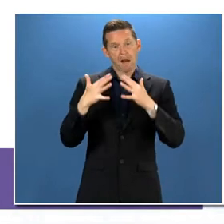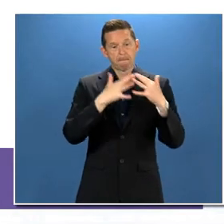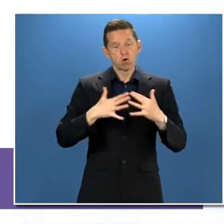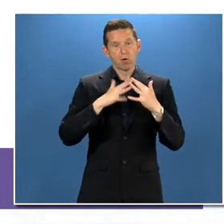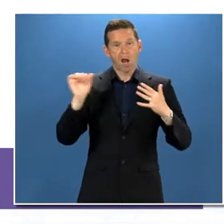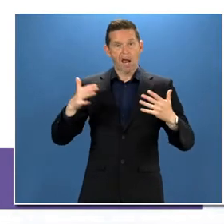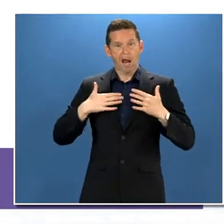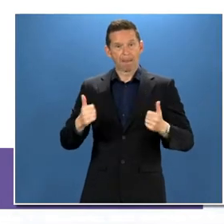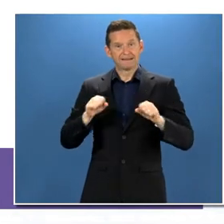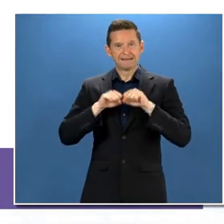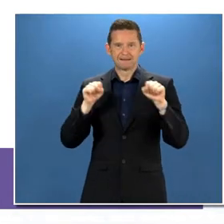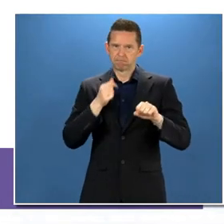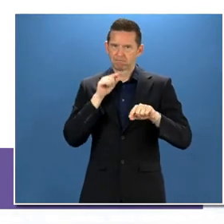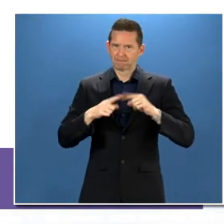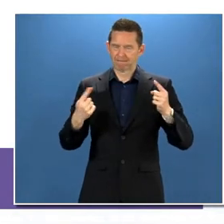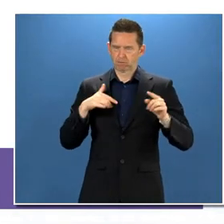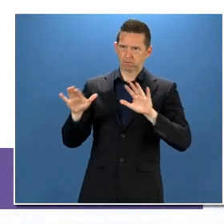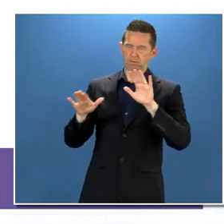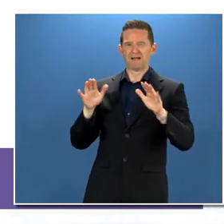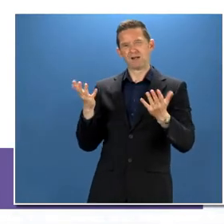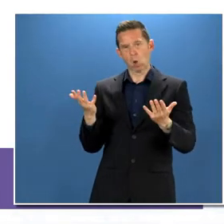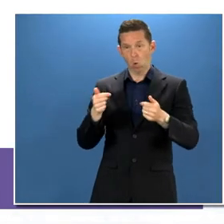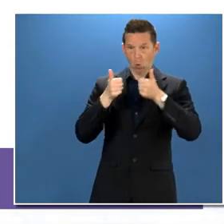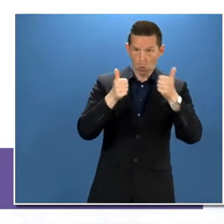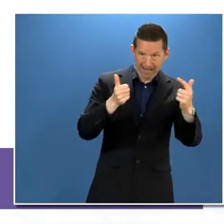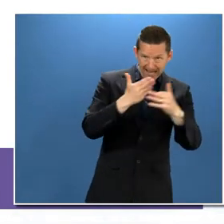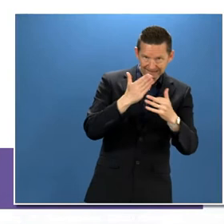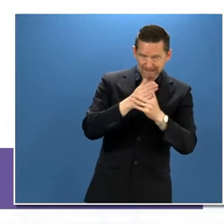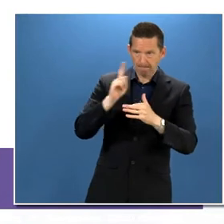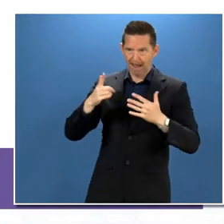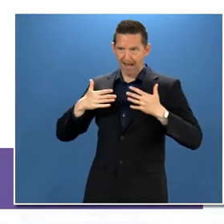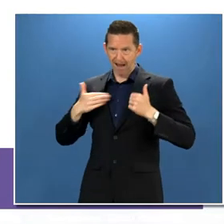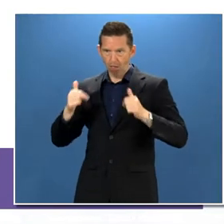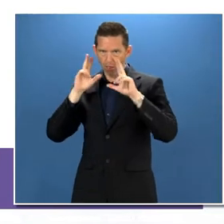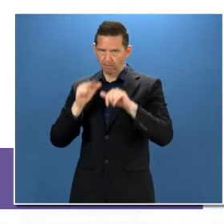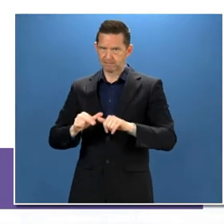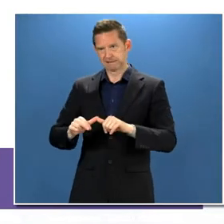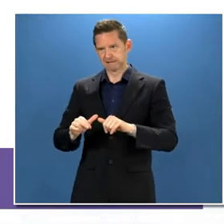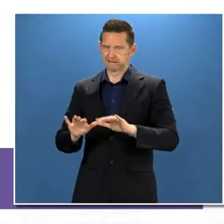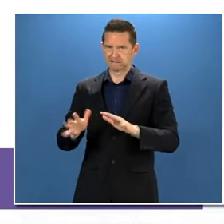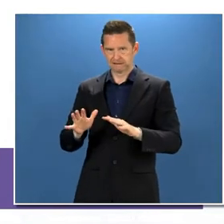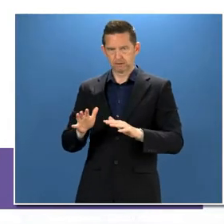and so there was balance between getting appropriate assistance at home with